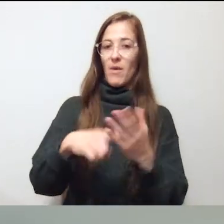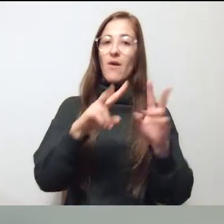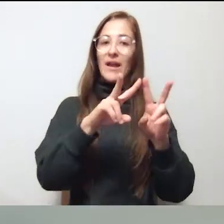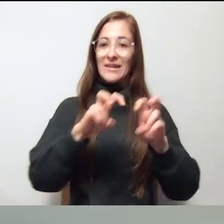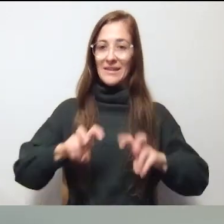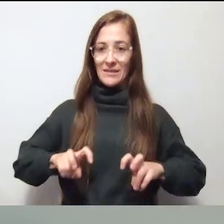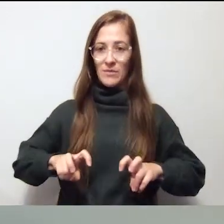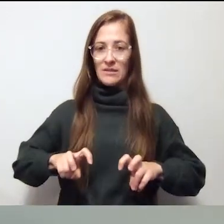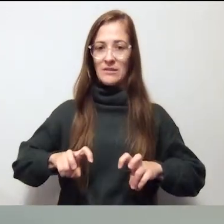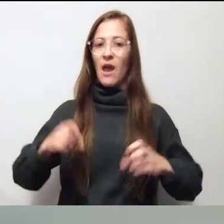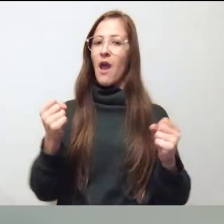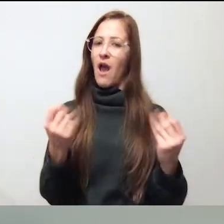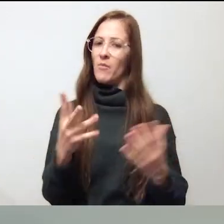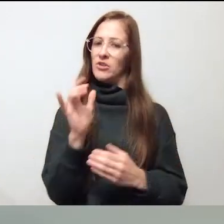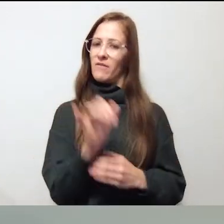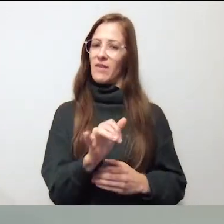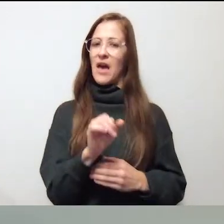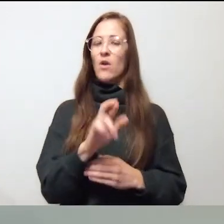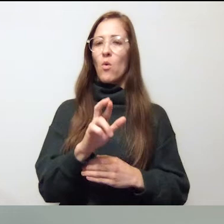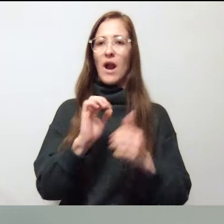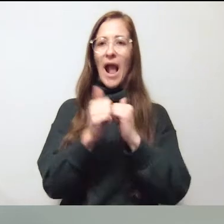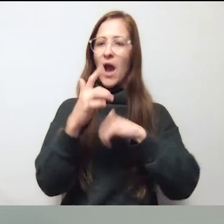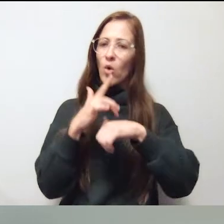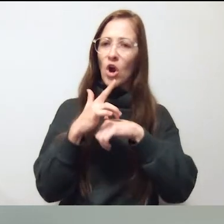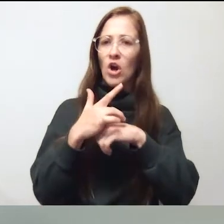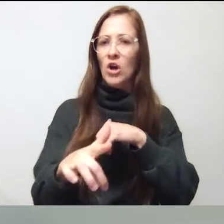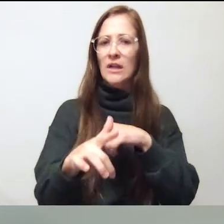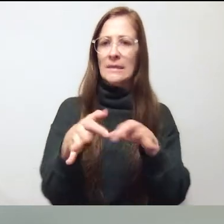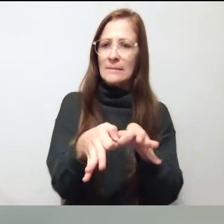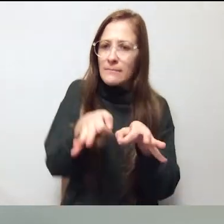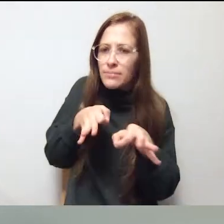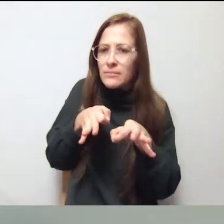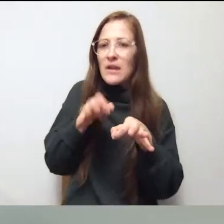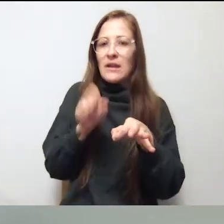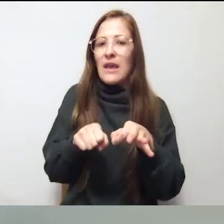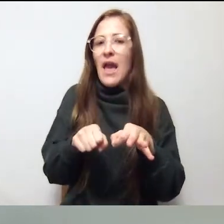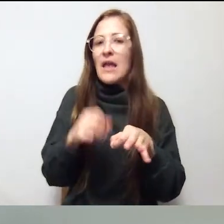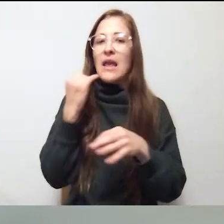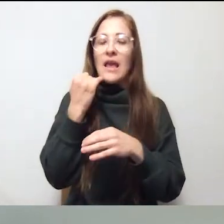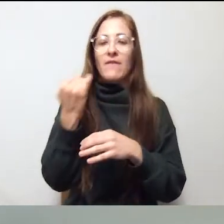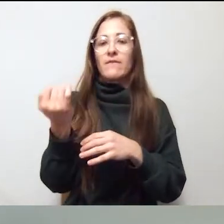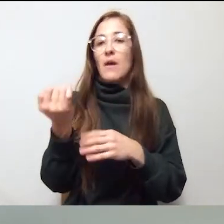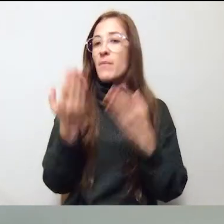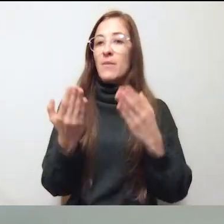how much of that, or how early can someone call, whether it's a family or for someone who is maybe living alone